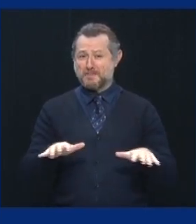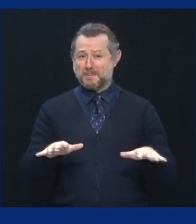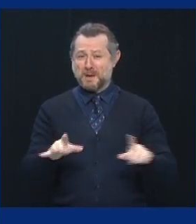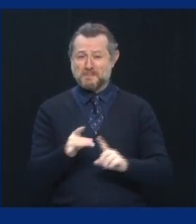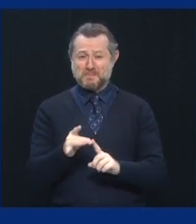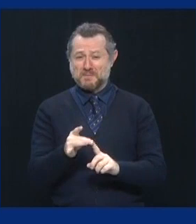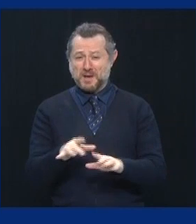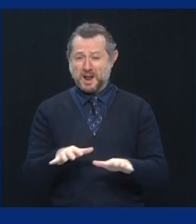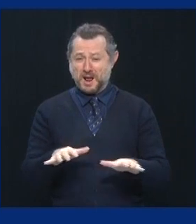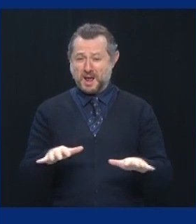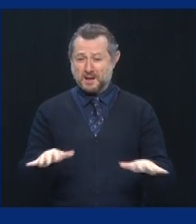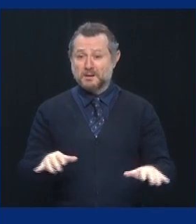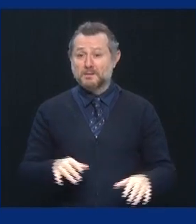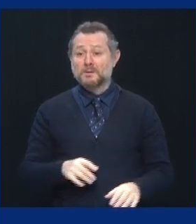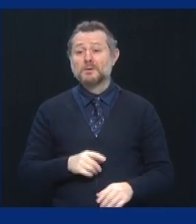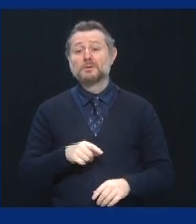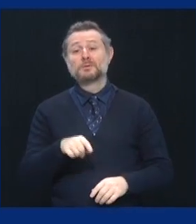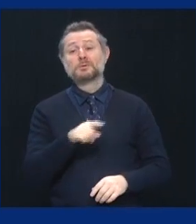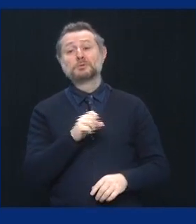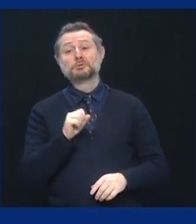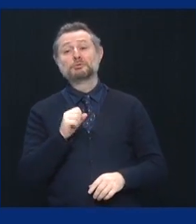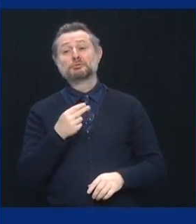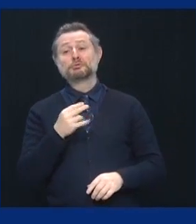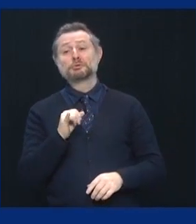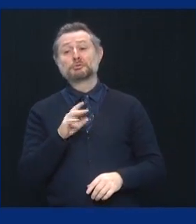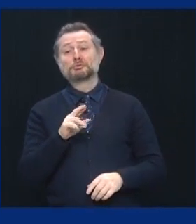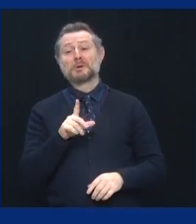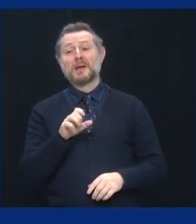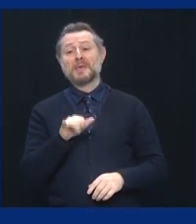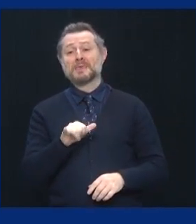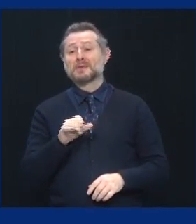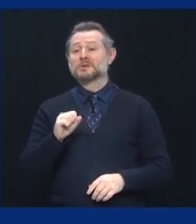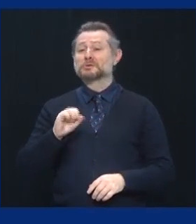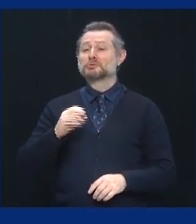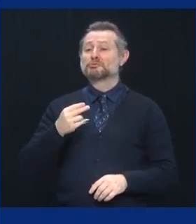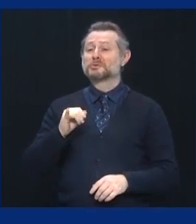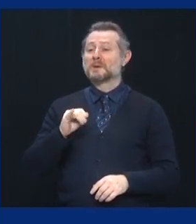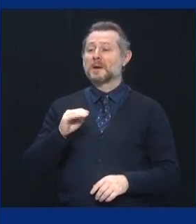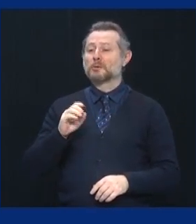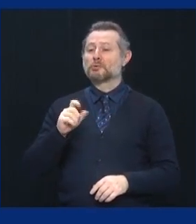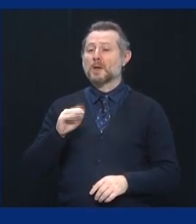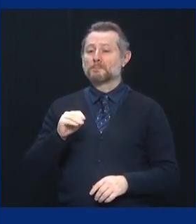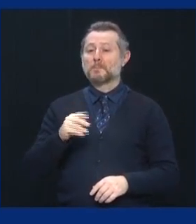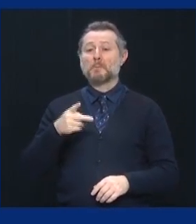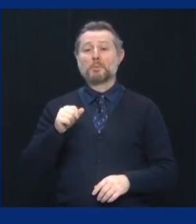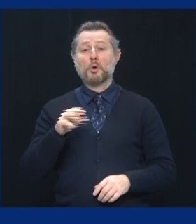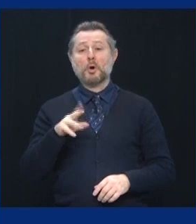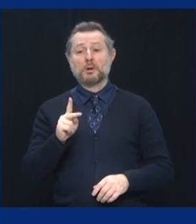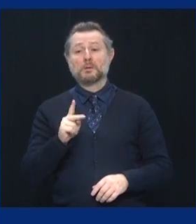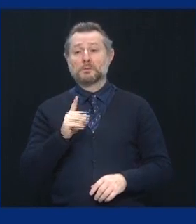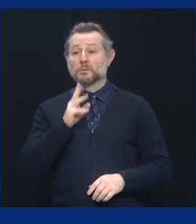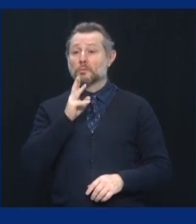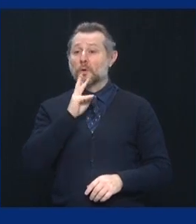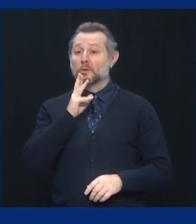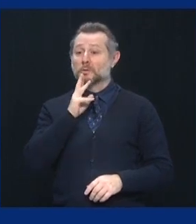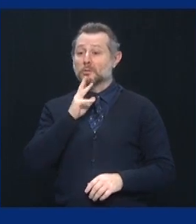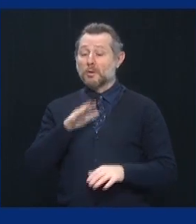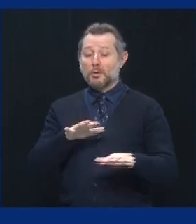LAST YEAR WAS LOW TIDE IN AMERICA. LOW TIDE. YOU GO TO SHIRLEY CHISOLM PARK,